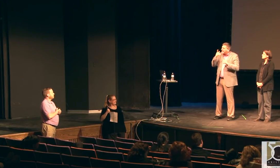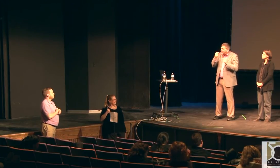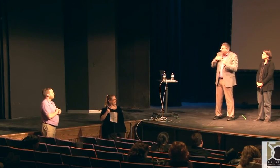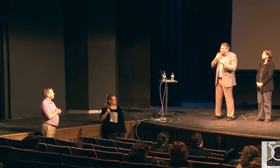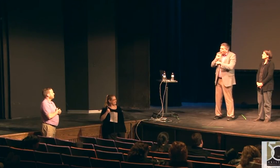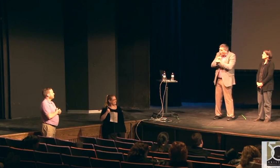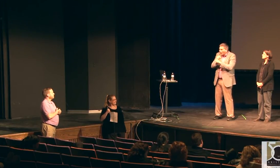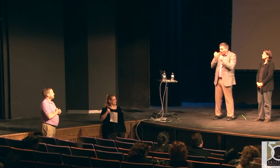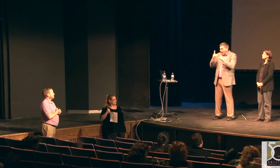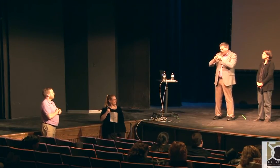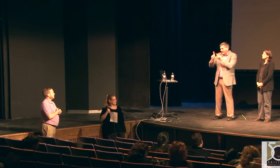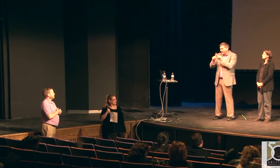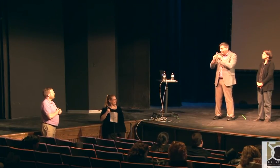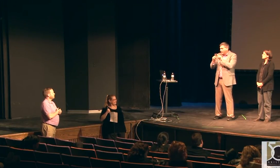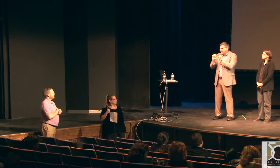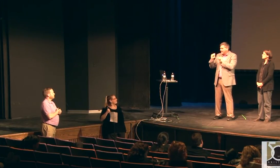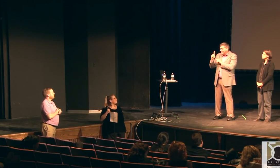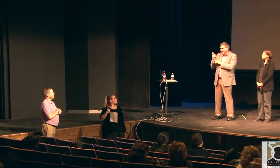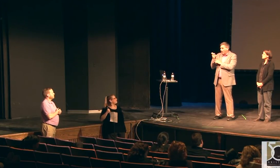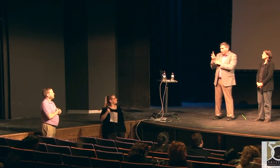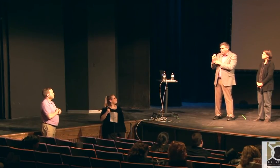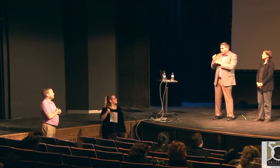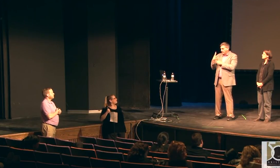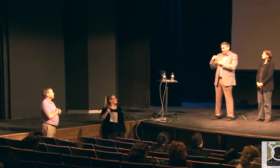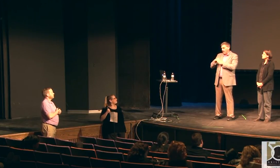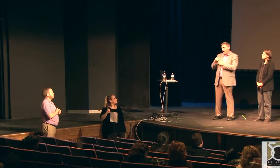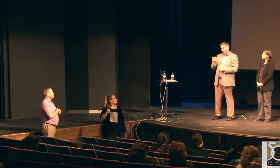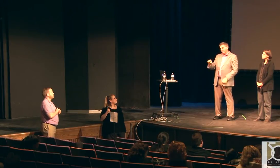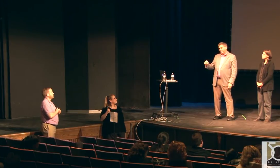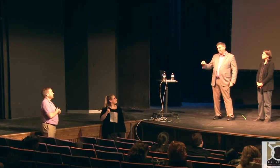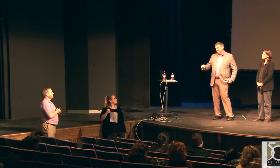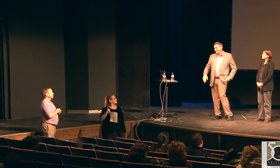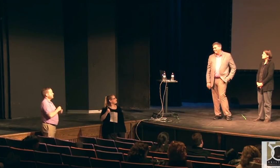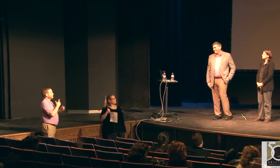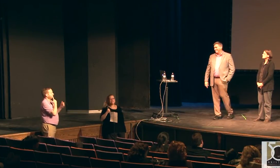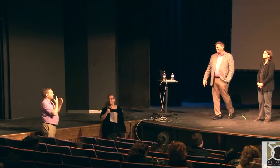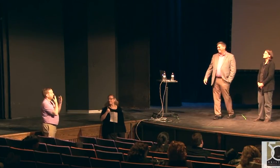leave them alone. So, we work with a lot of different stake holders.